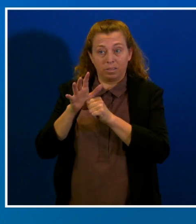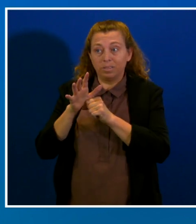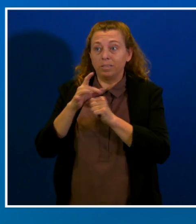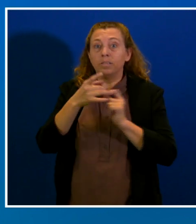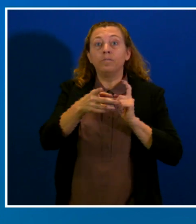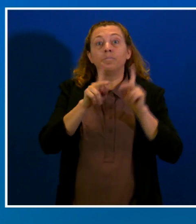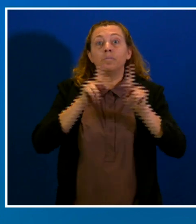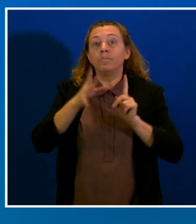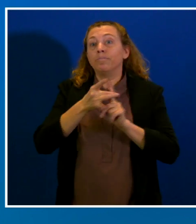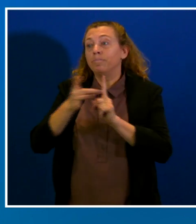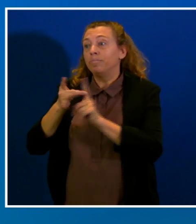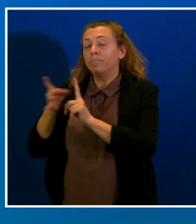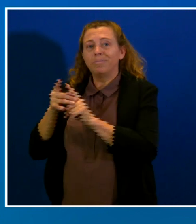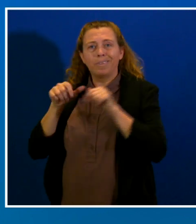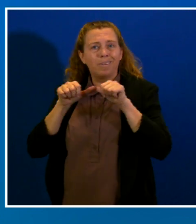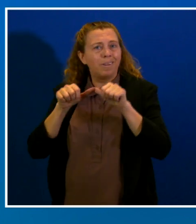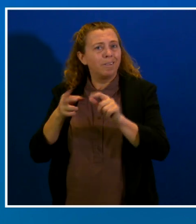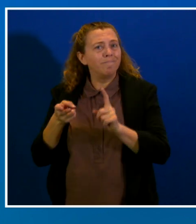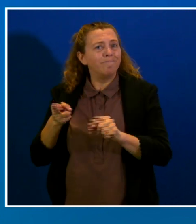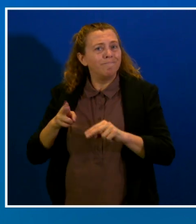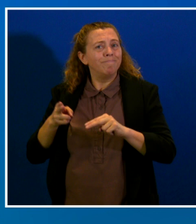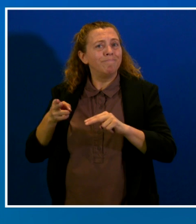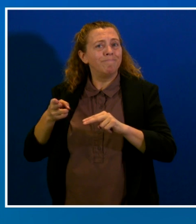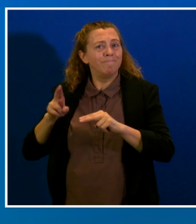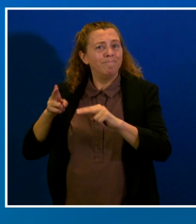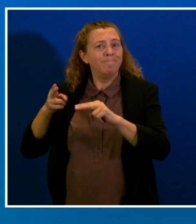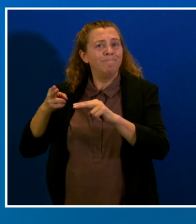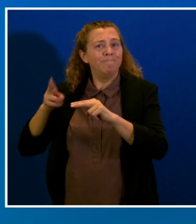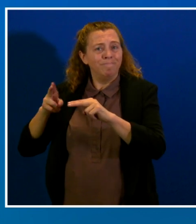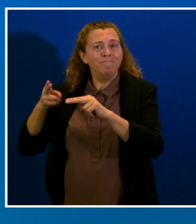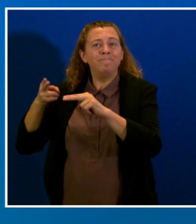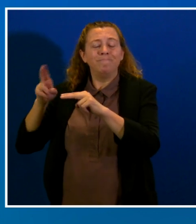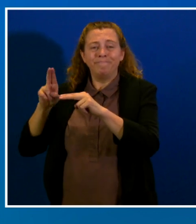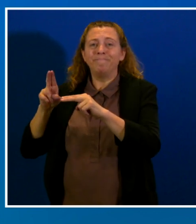These numbers are increasing across all age groups, but the